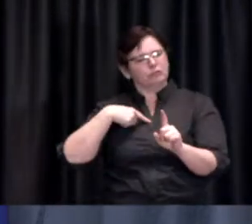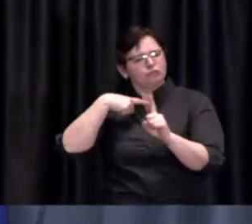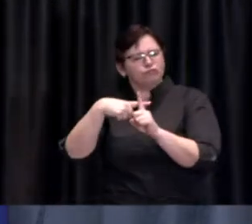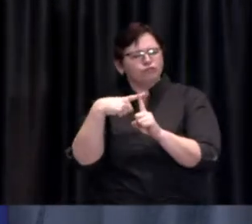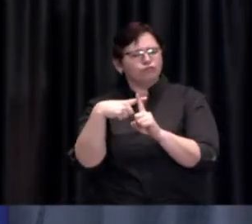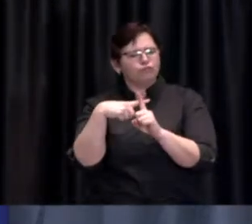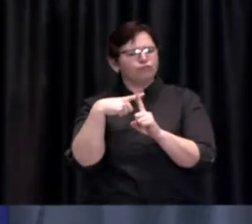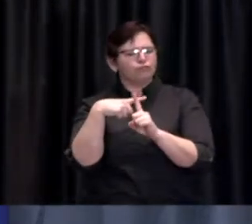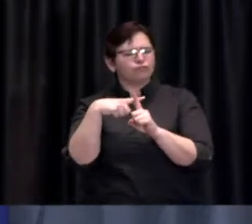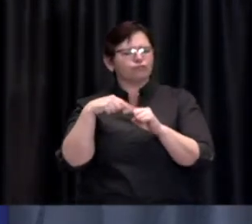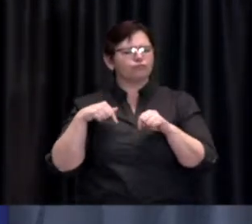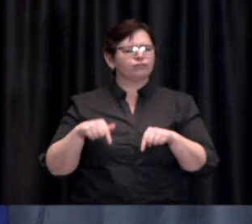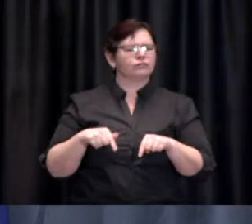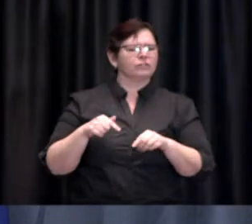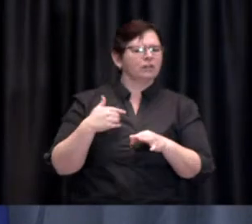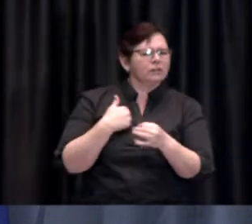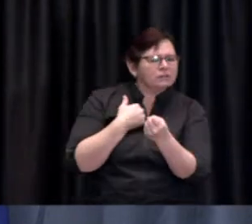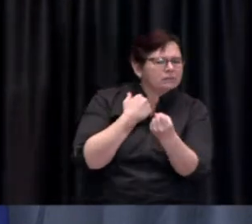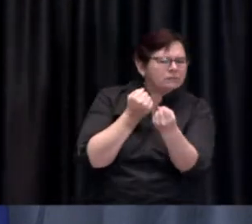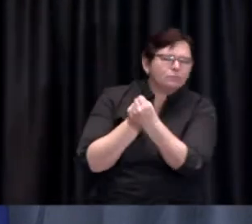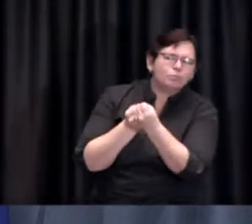provincial and federal governments in the rollout of the vaccines.